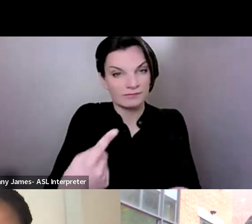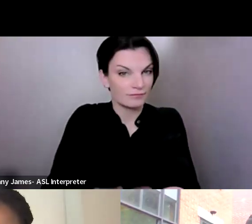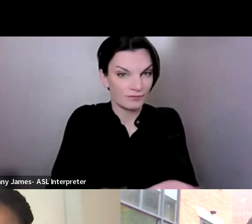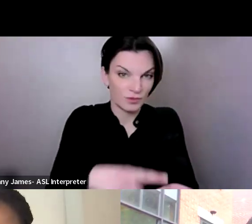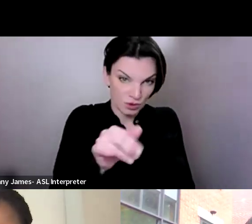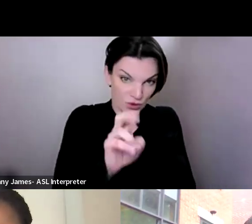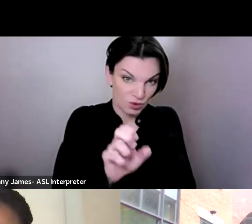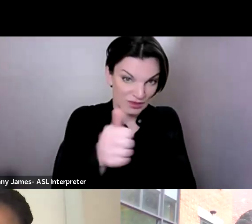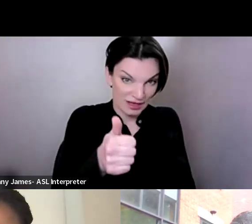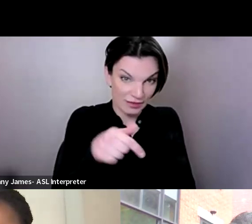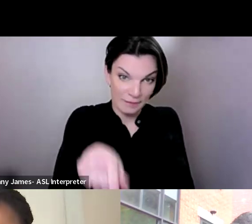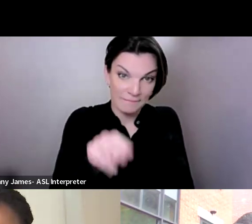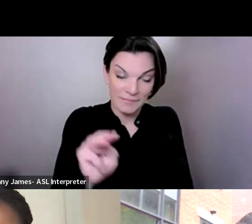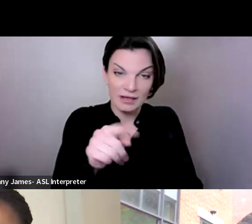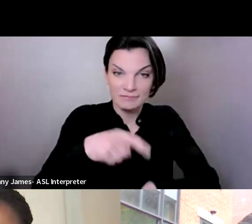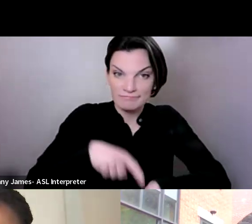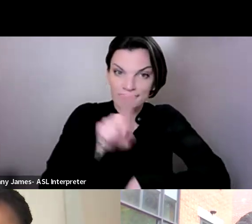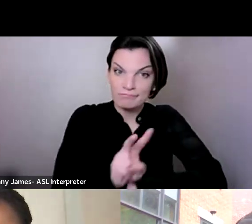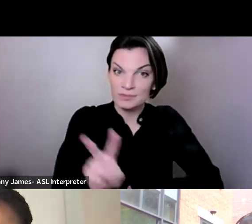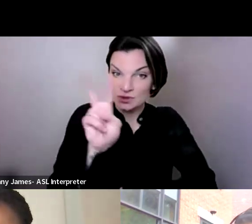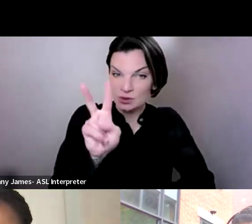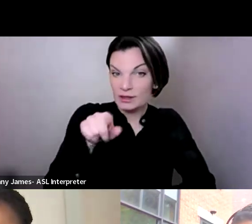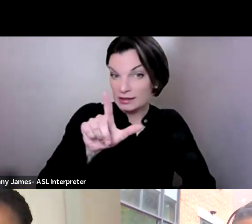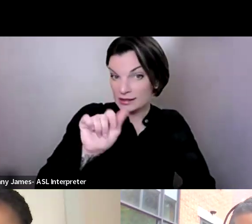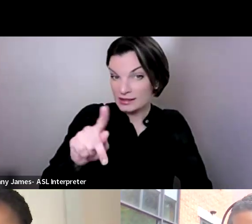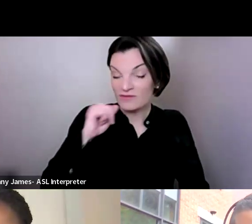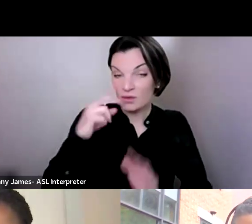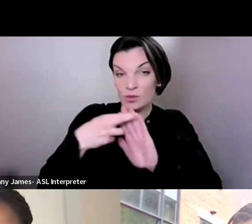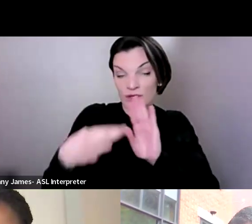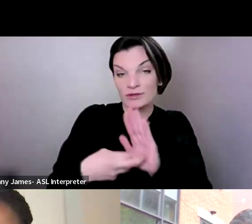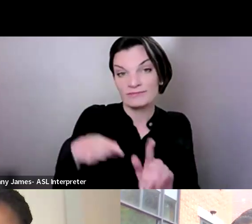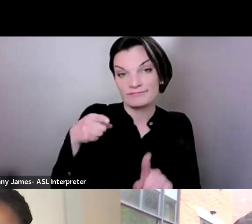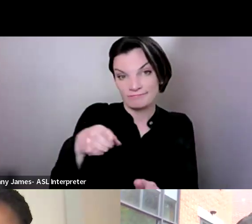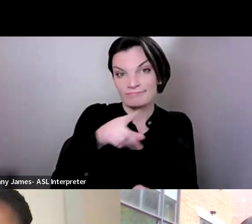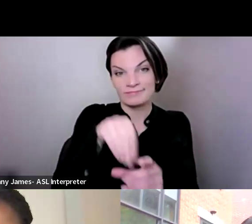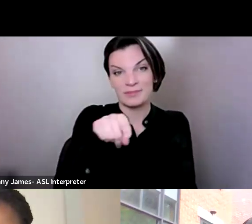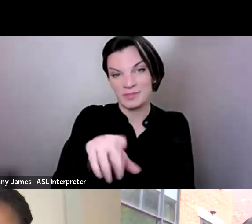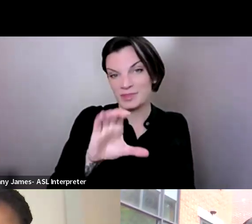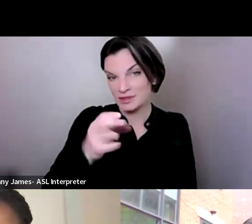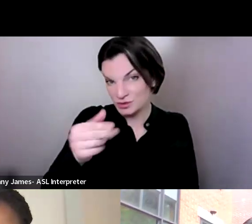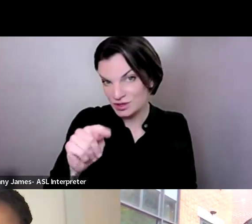10th, which is Monday, at 2:00; the link to register for that was in the chat. We will also email it